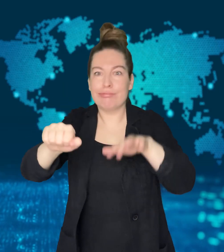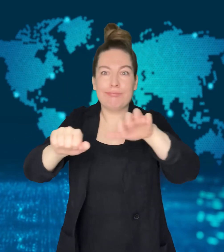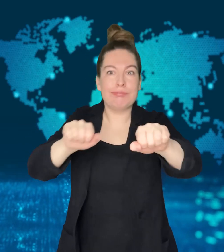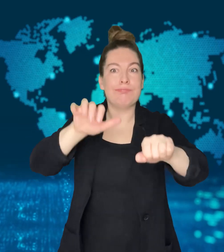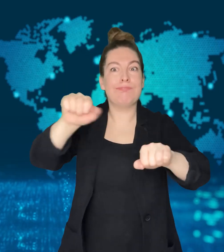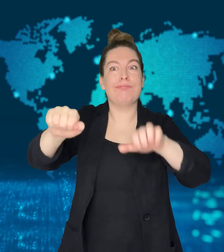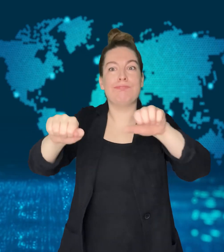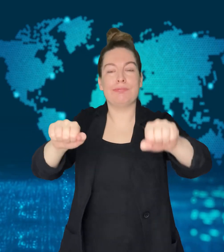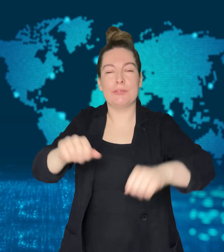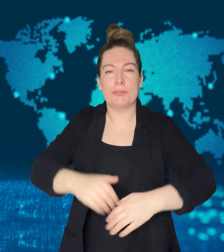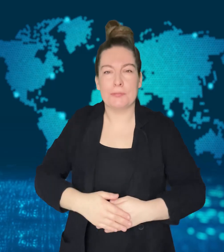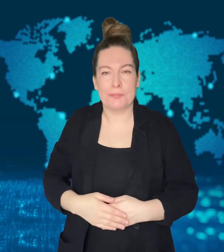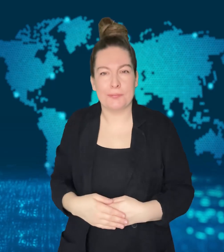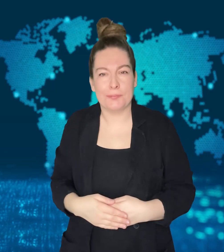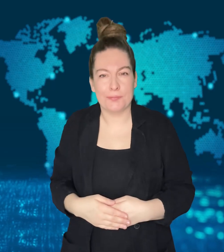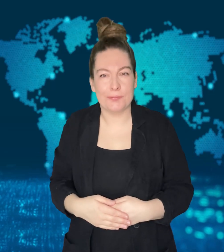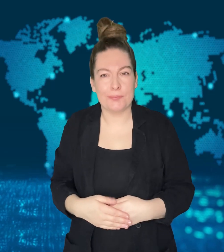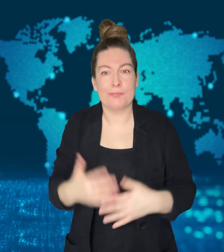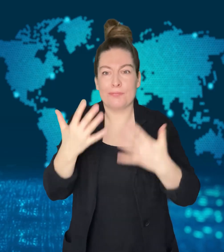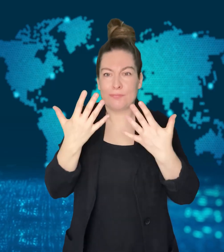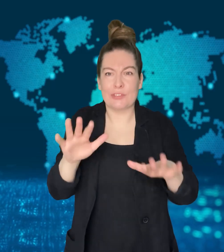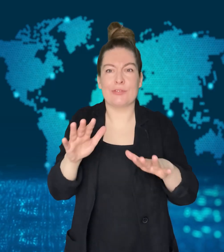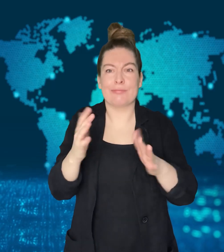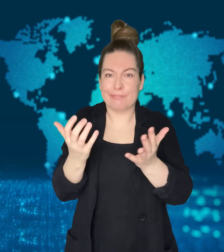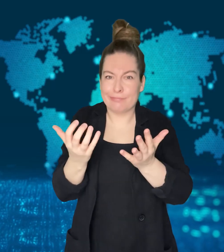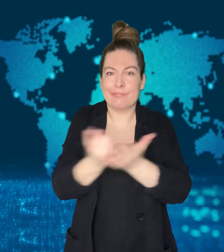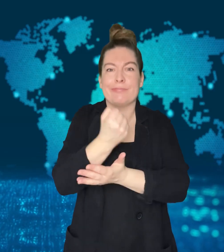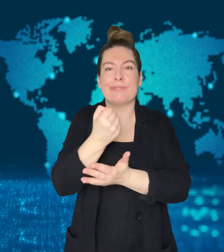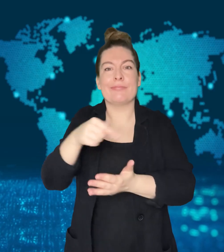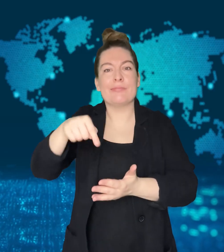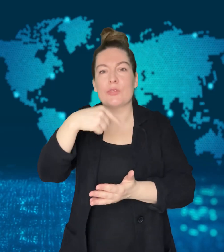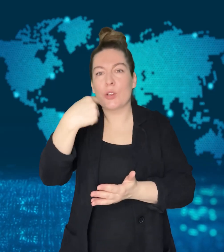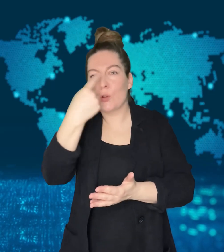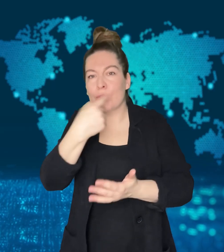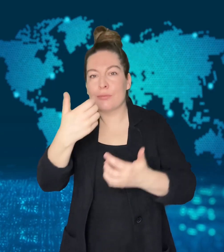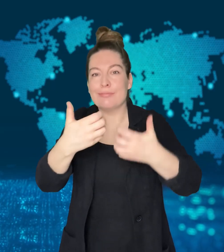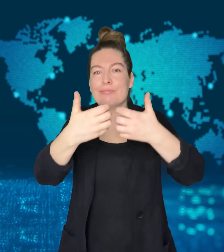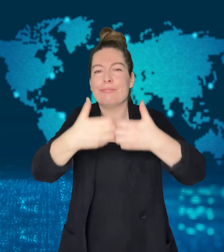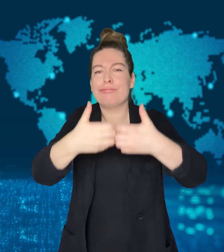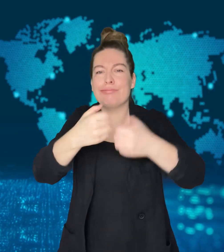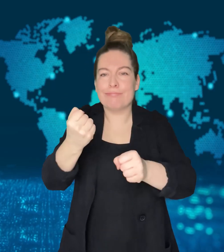A case has been filed against the arms makers,